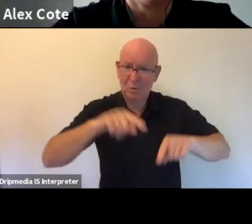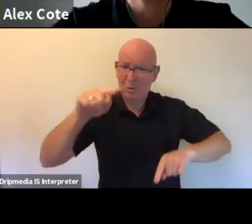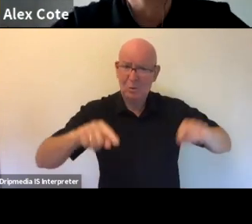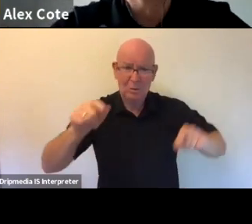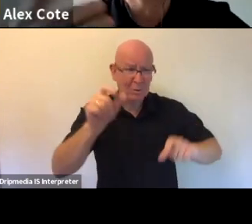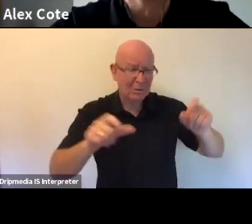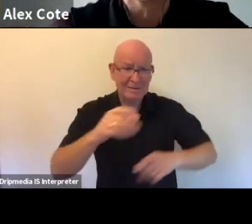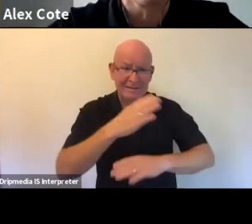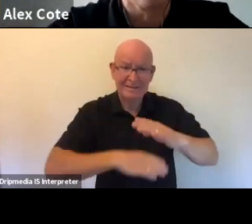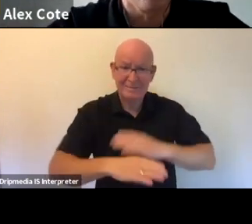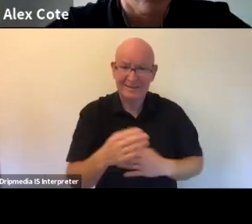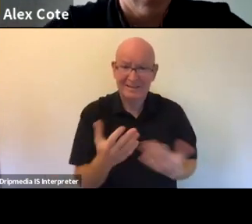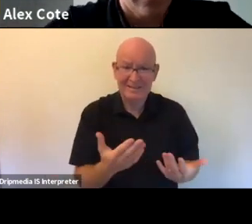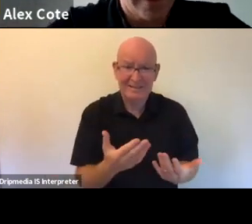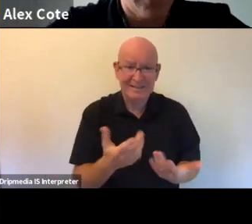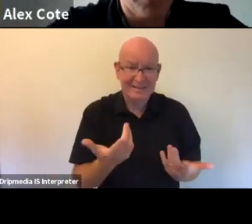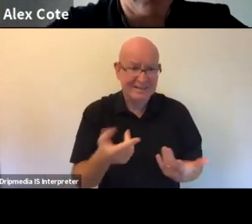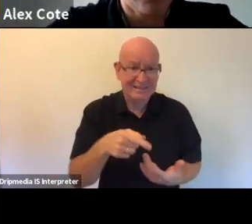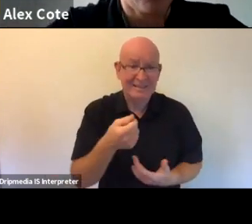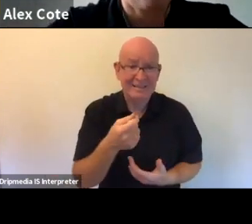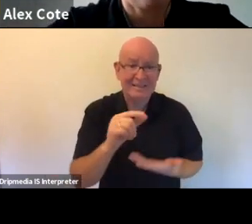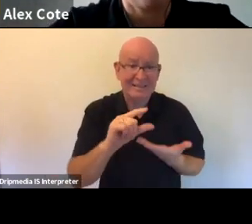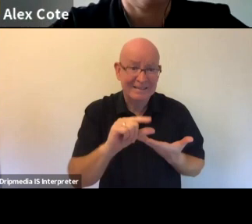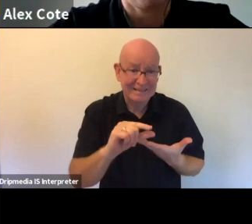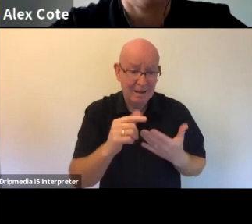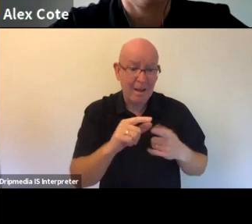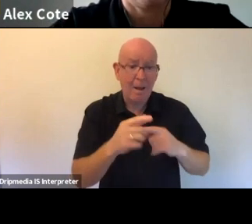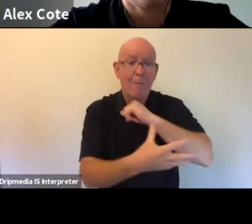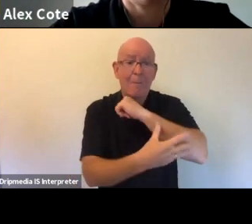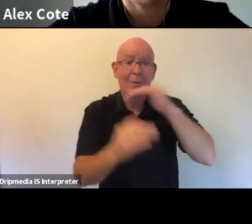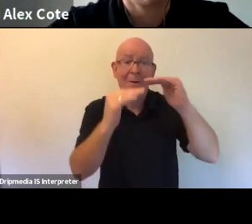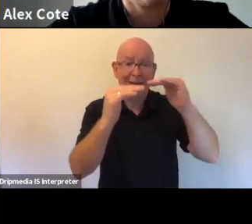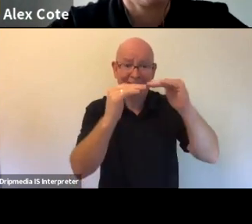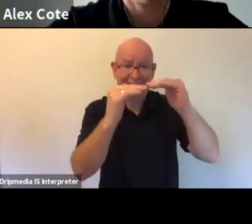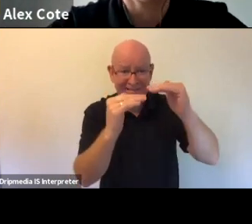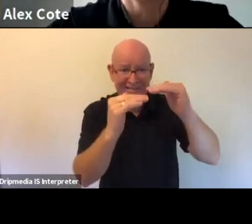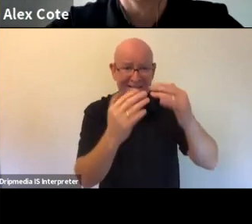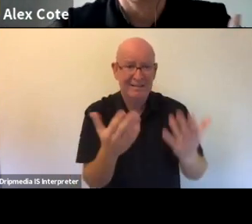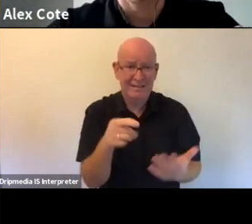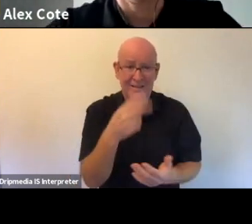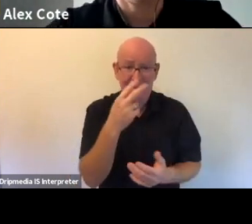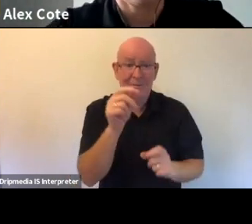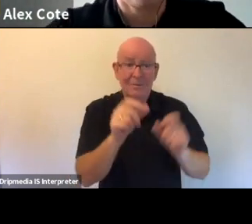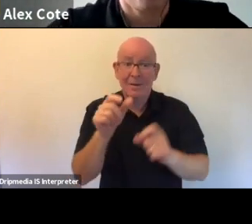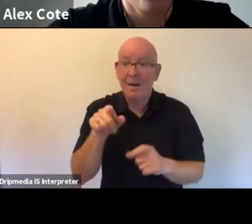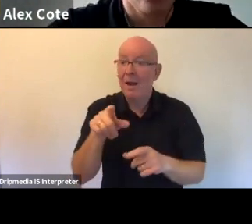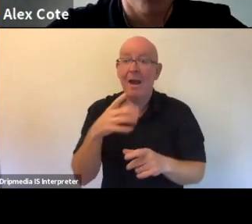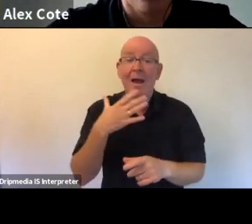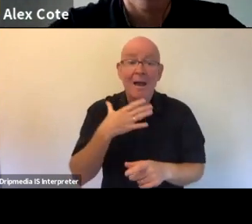up to 15 to 16 times the poverty line for deaf people, and for persons with deaf-blindness who need sign language interpreters.